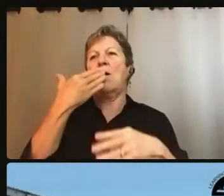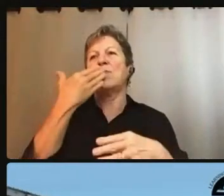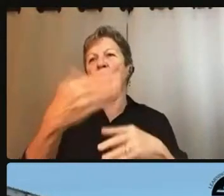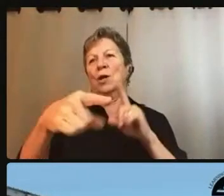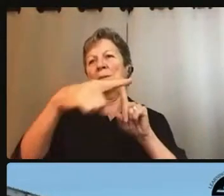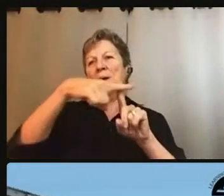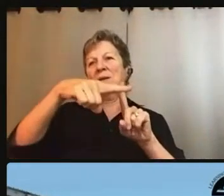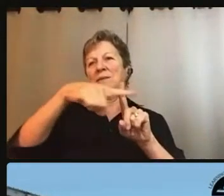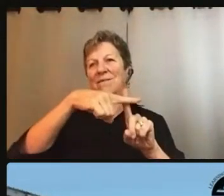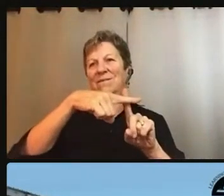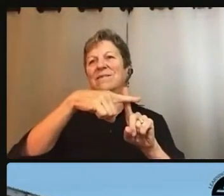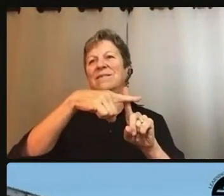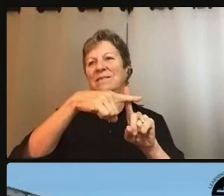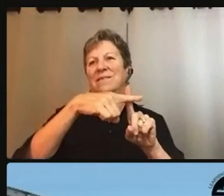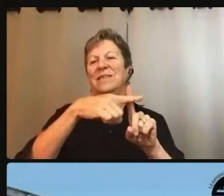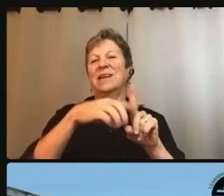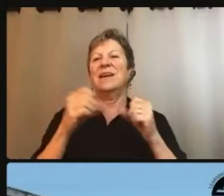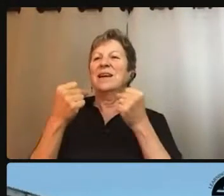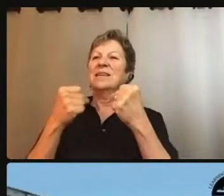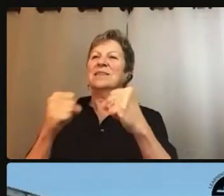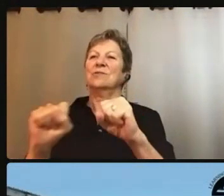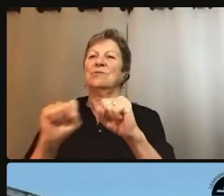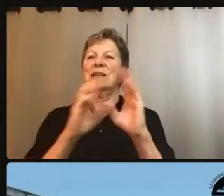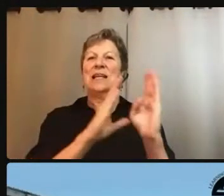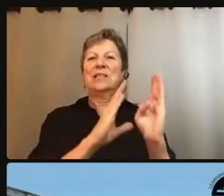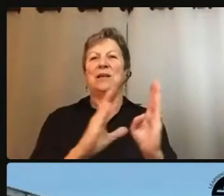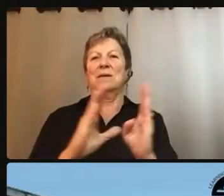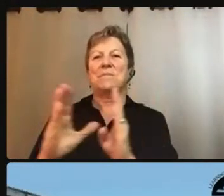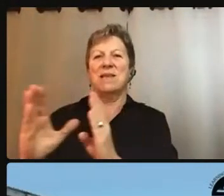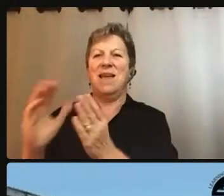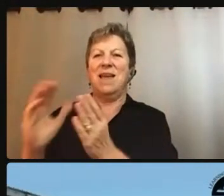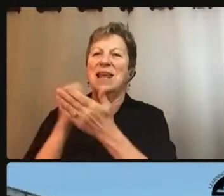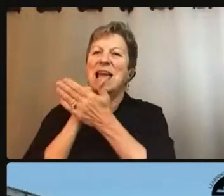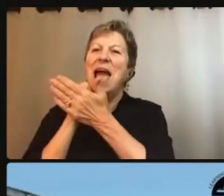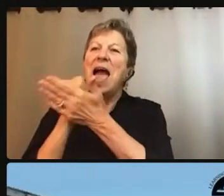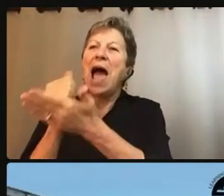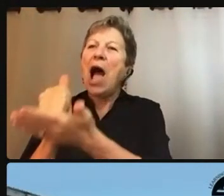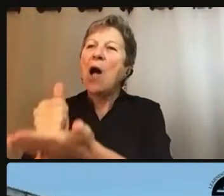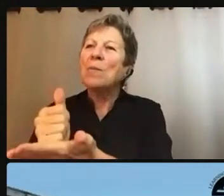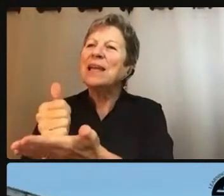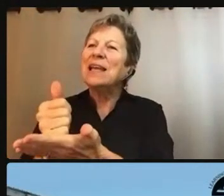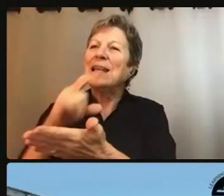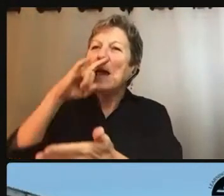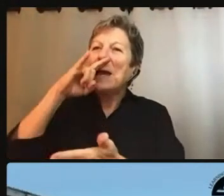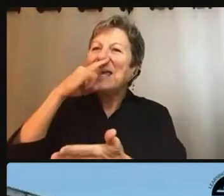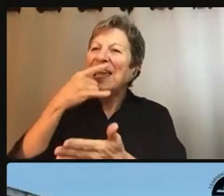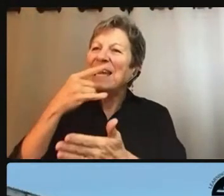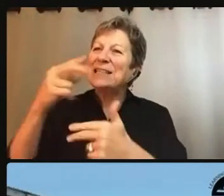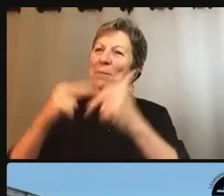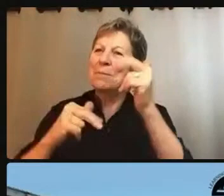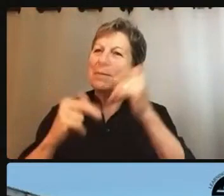AND I BELIEVE THAT WITH